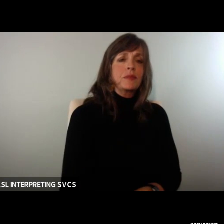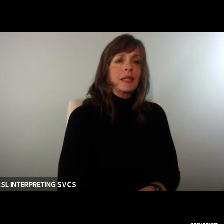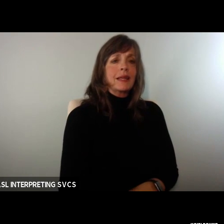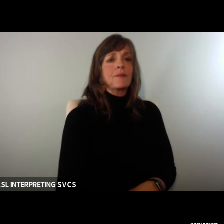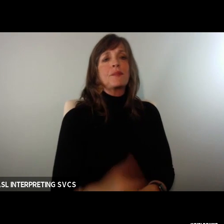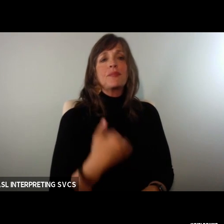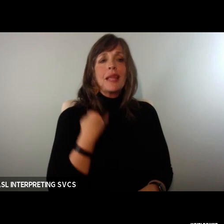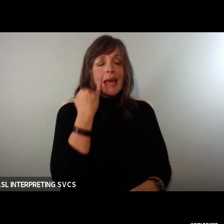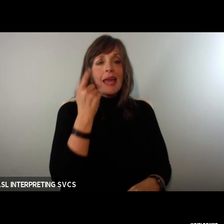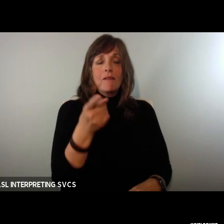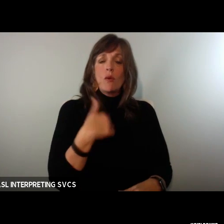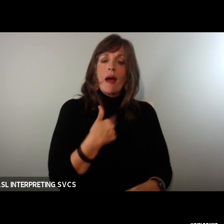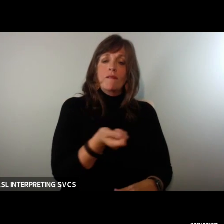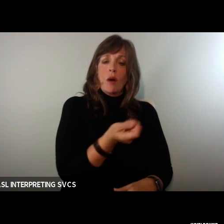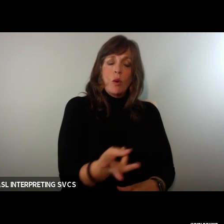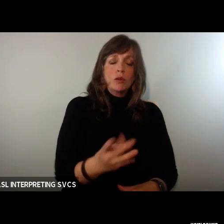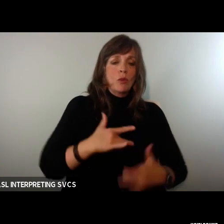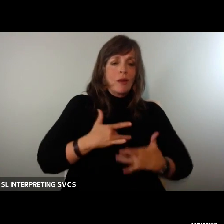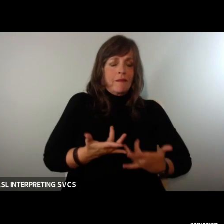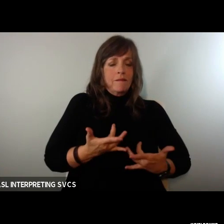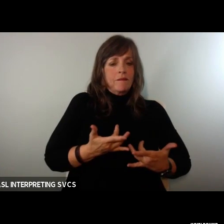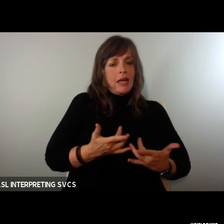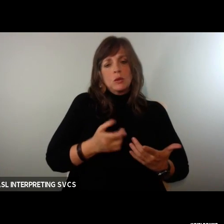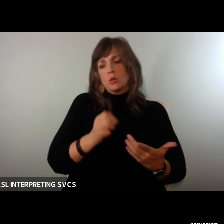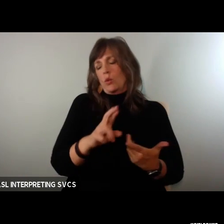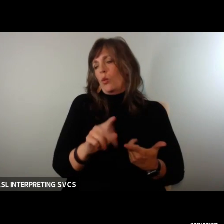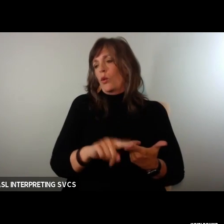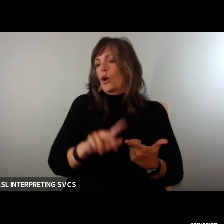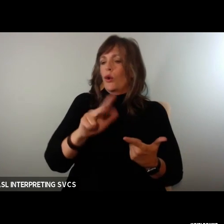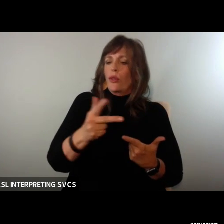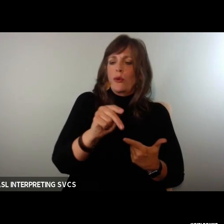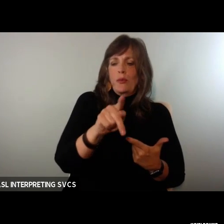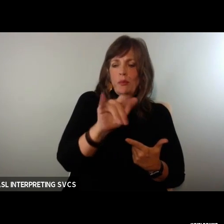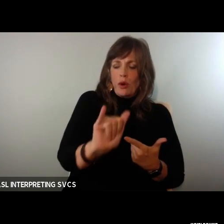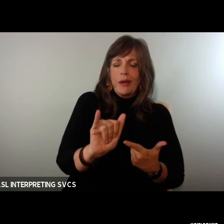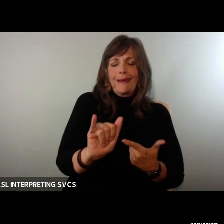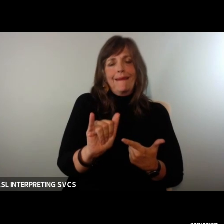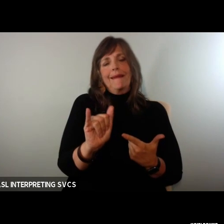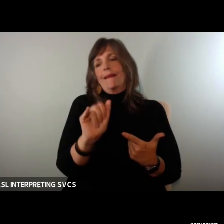with your hiring party or third-party or venue, understand how canceling these events